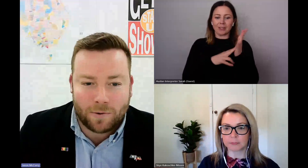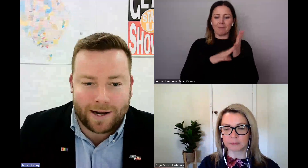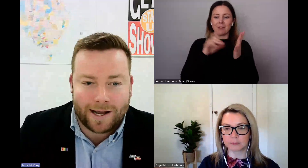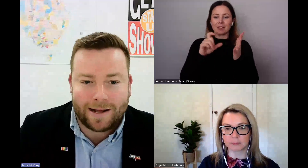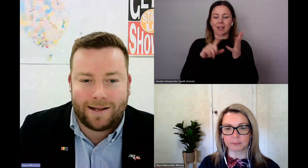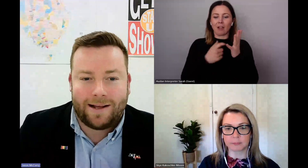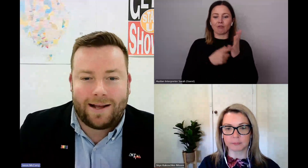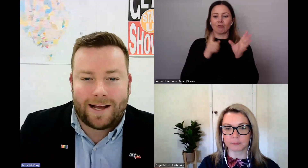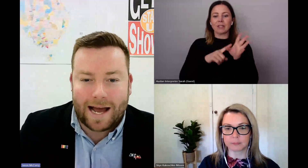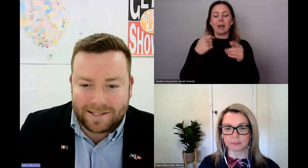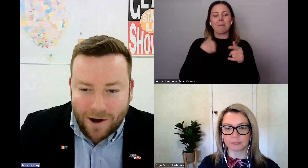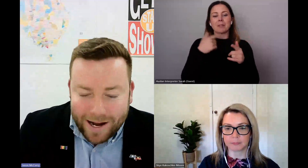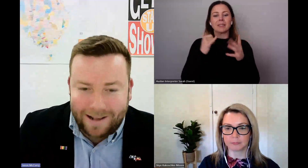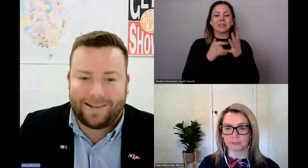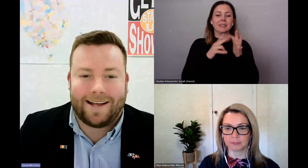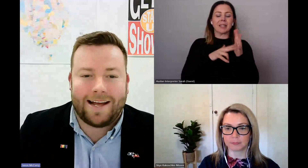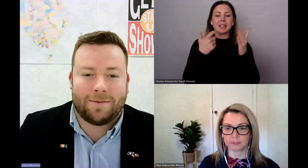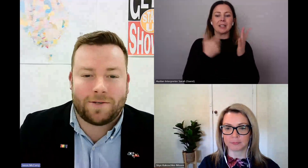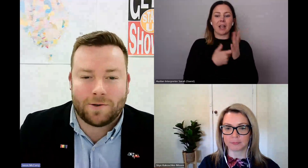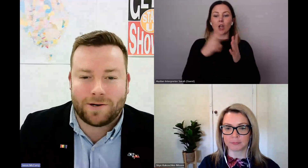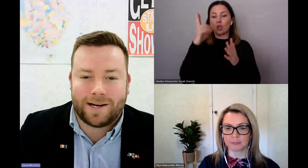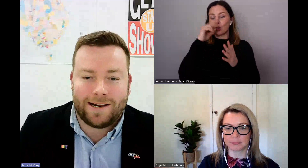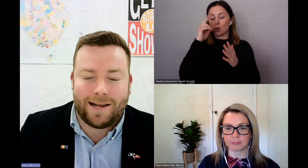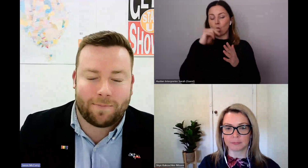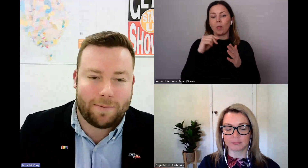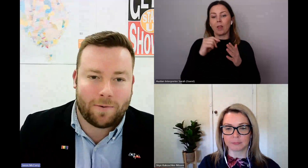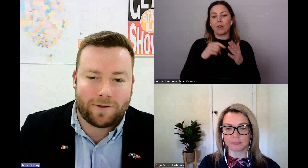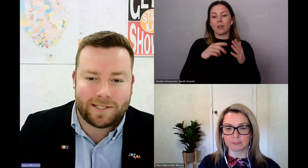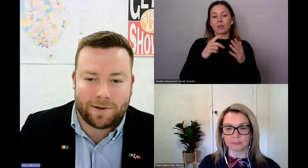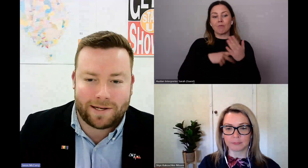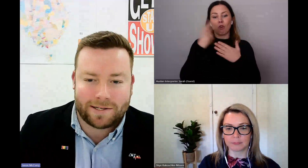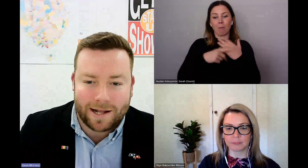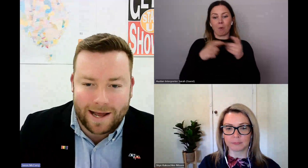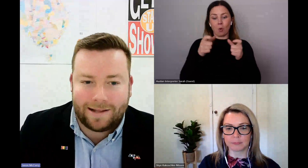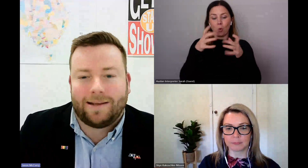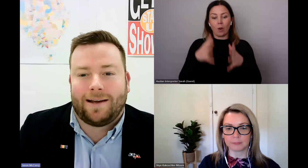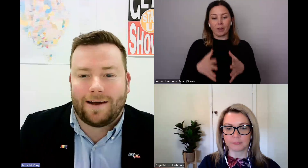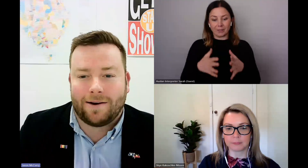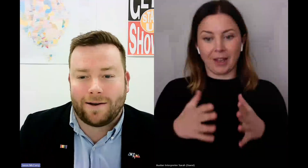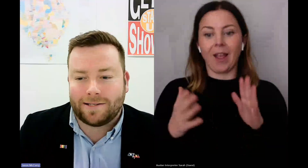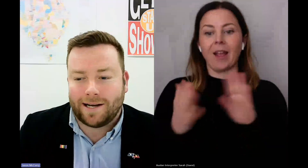Coordinator at CYDA - Children and Young People with Disability Australia and I use